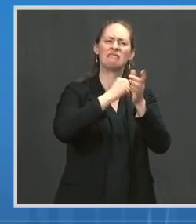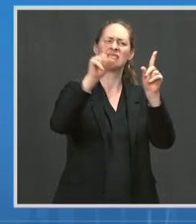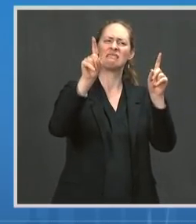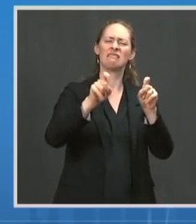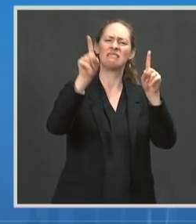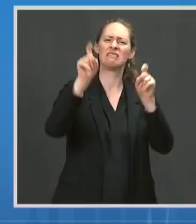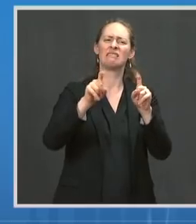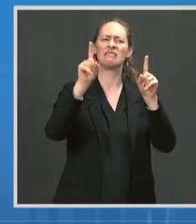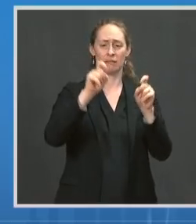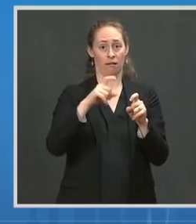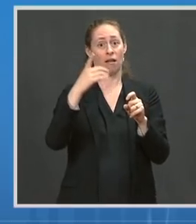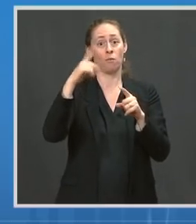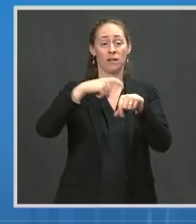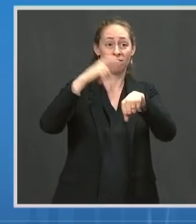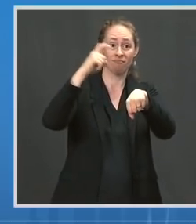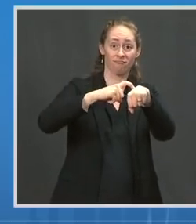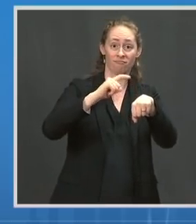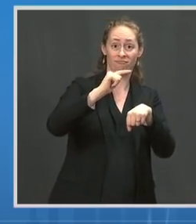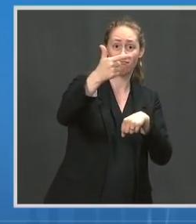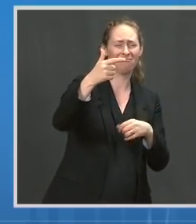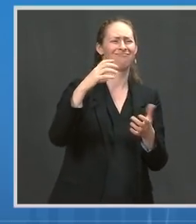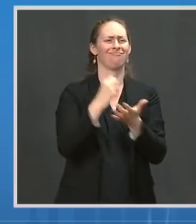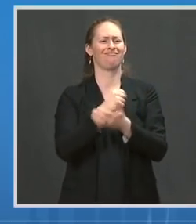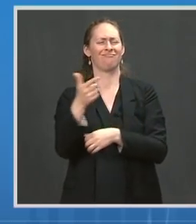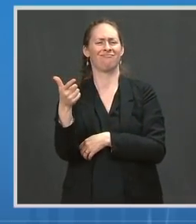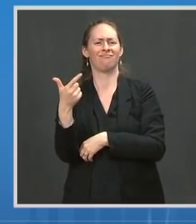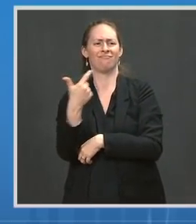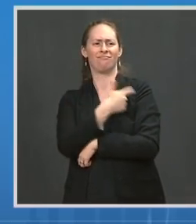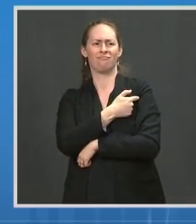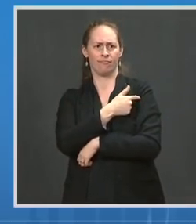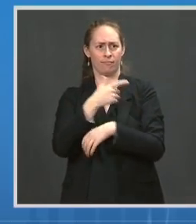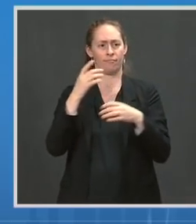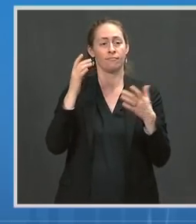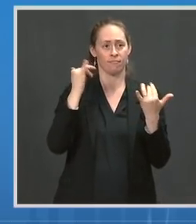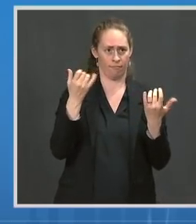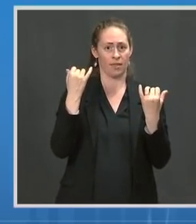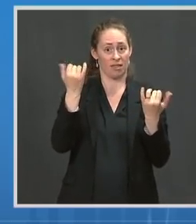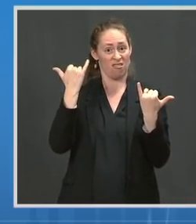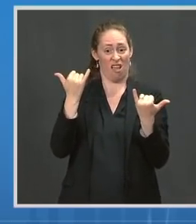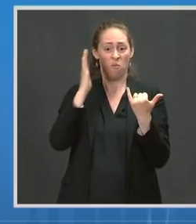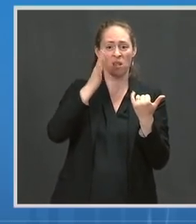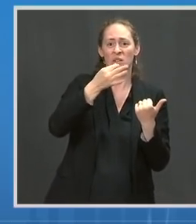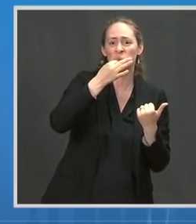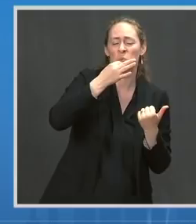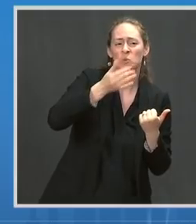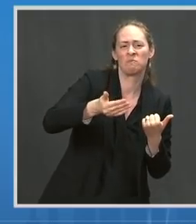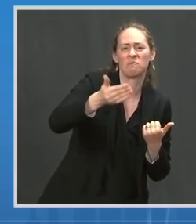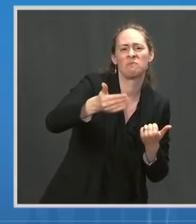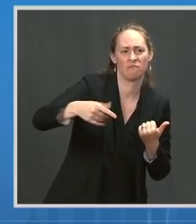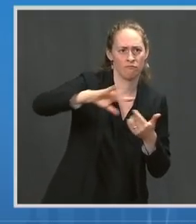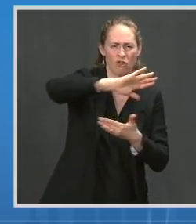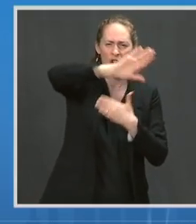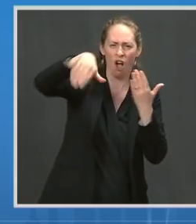As of Monday, all adult Americans will be eligible. With that, I'm going to turn it over to Dr. Walensky.